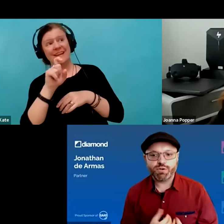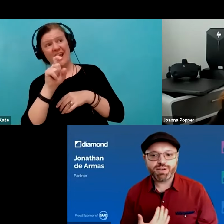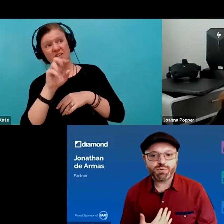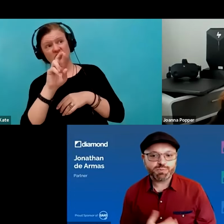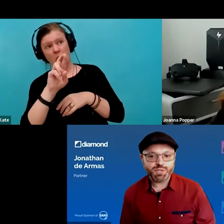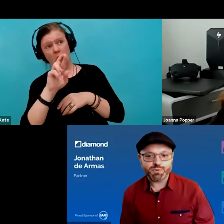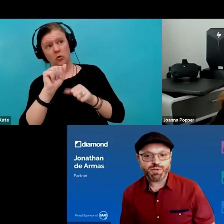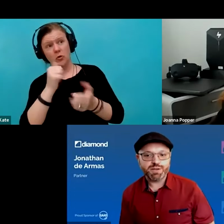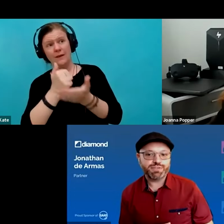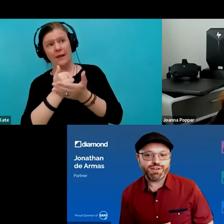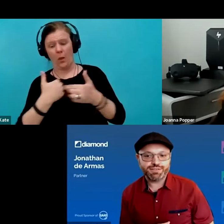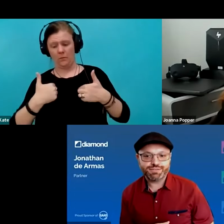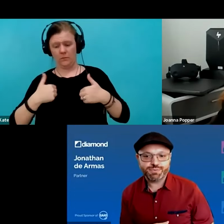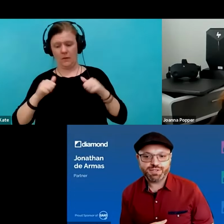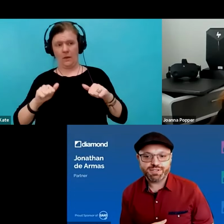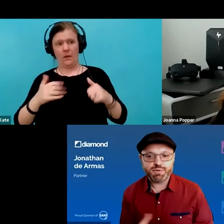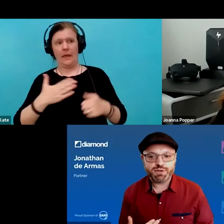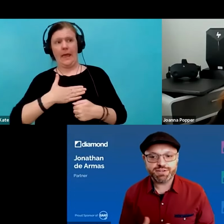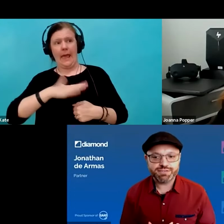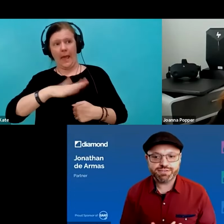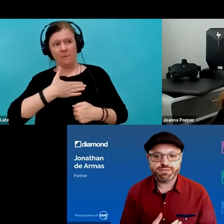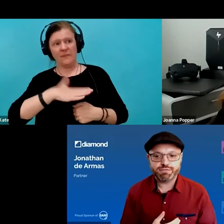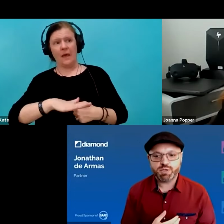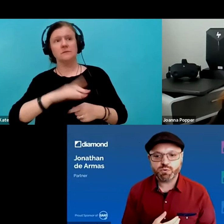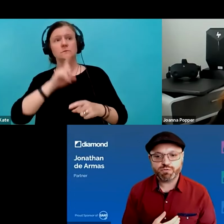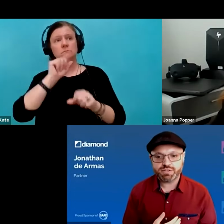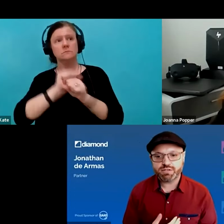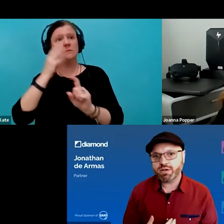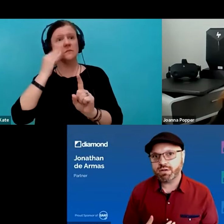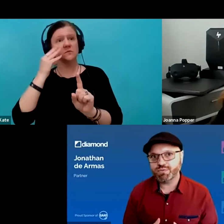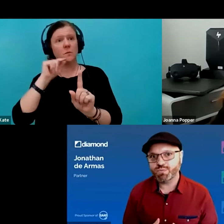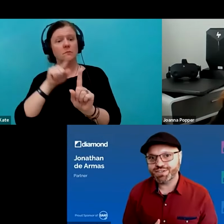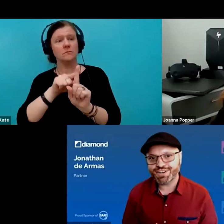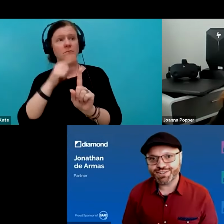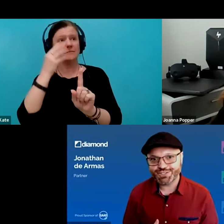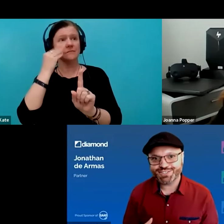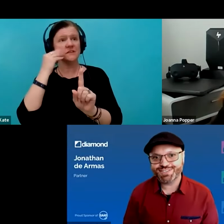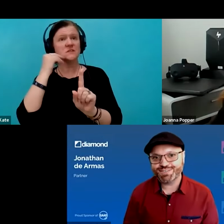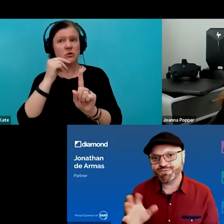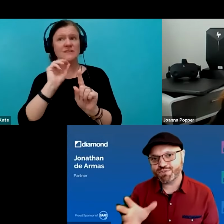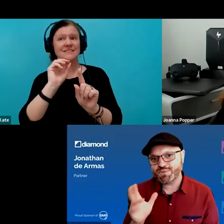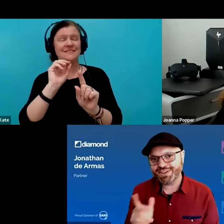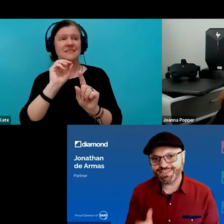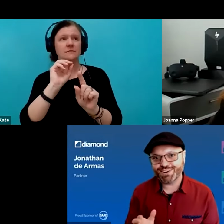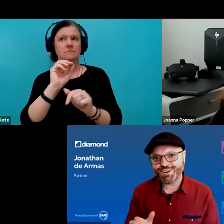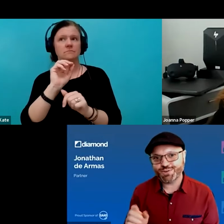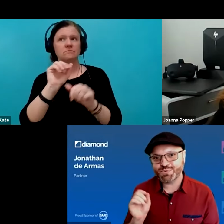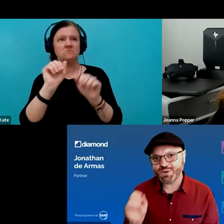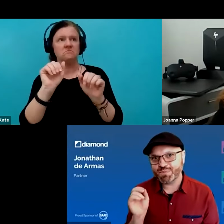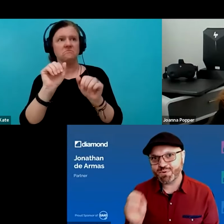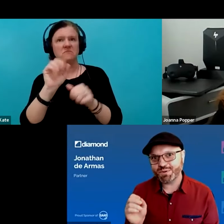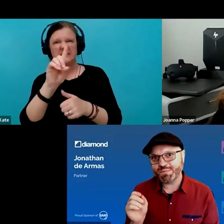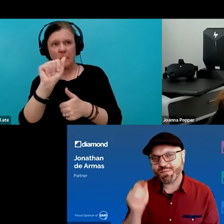able people empathize with the experiences of people facing A11Y challenges. And before we get there. Joanna Popper: I just want to point out